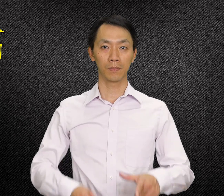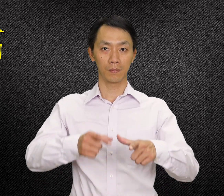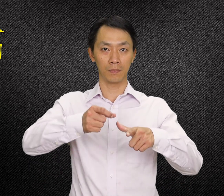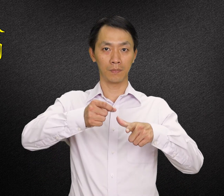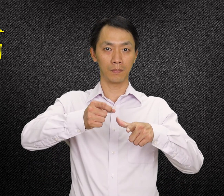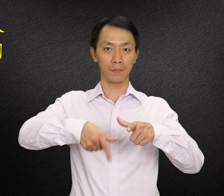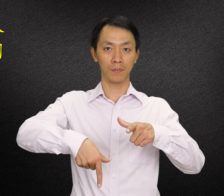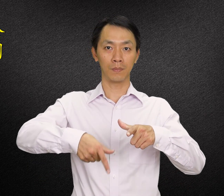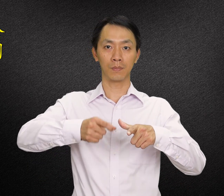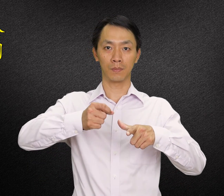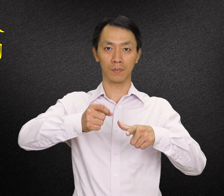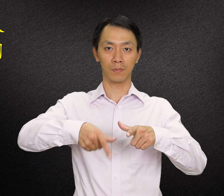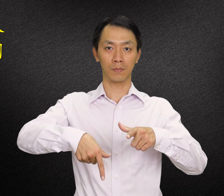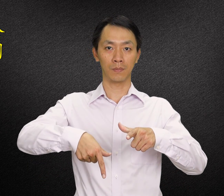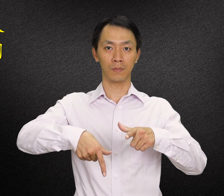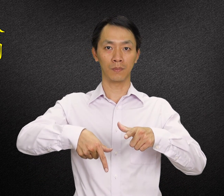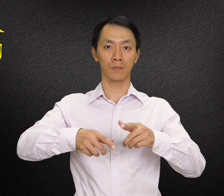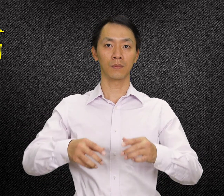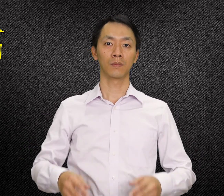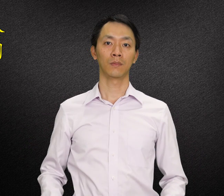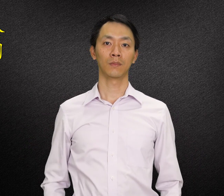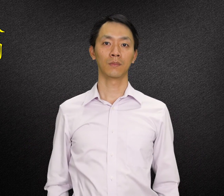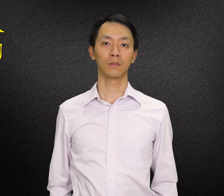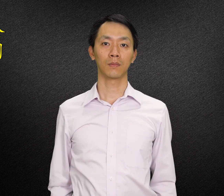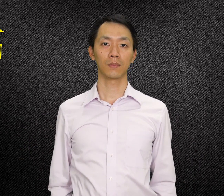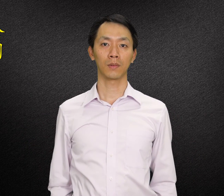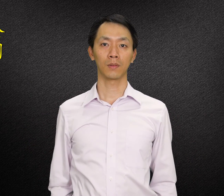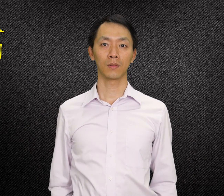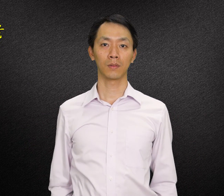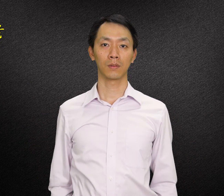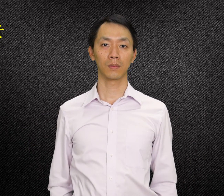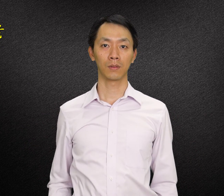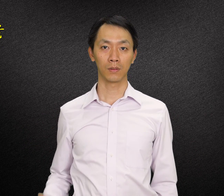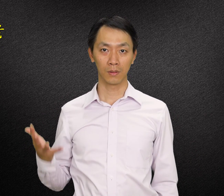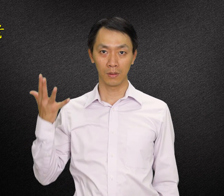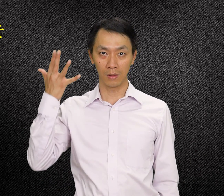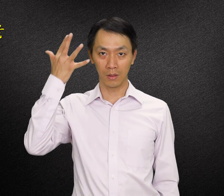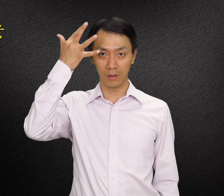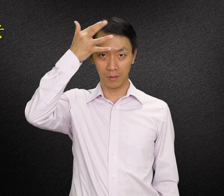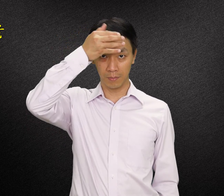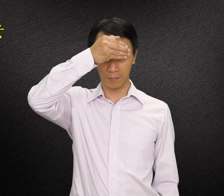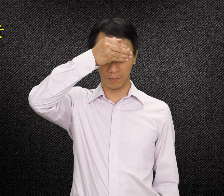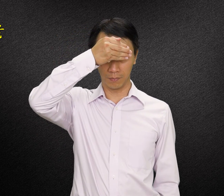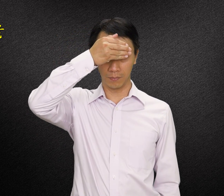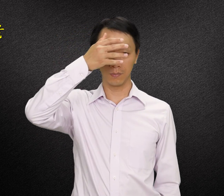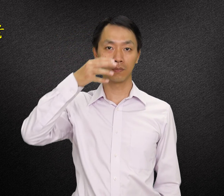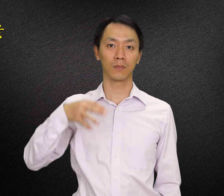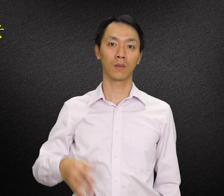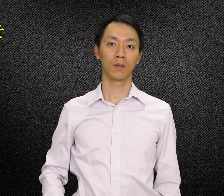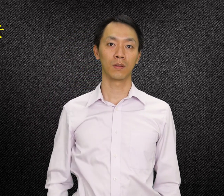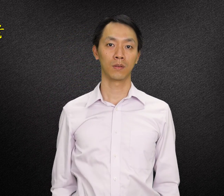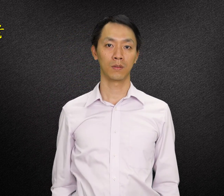company old